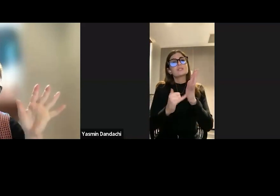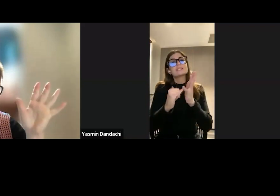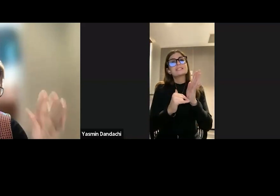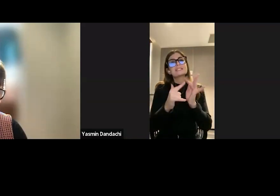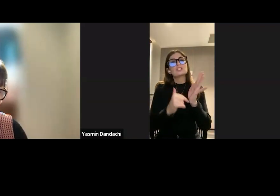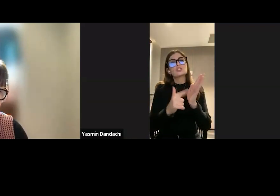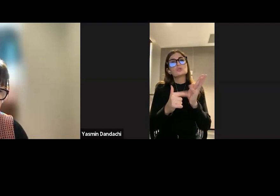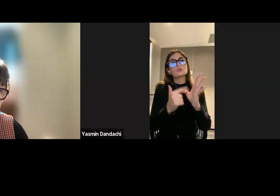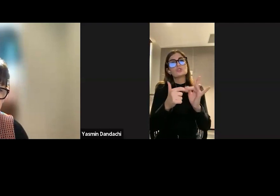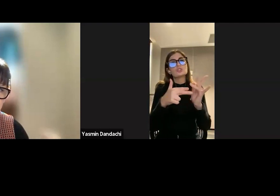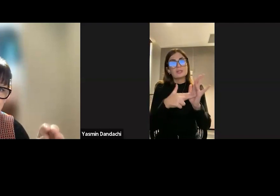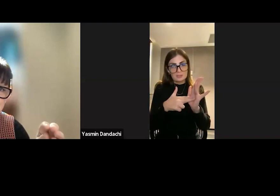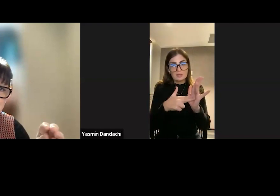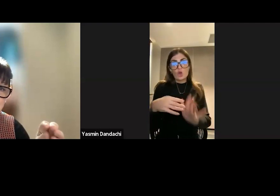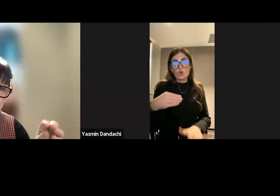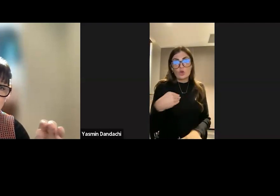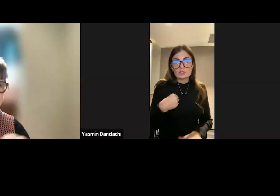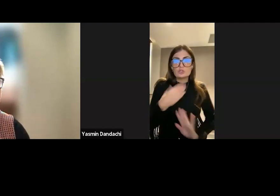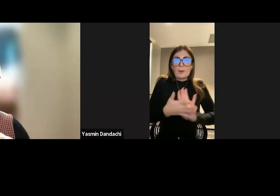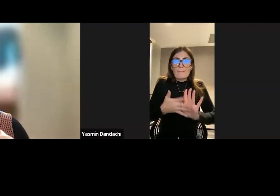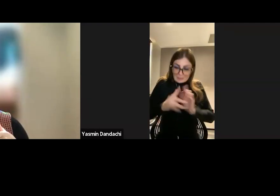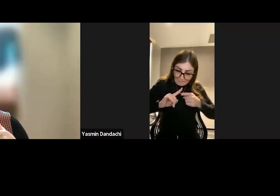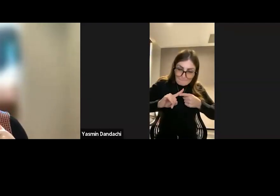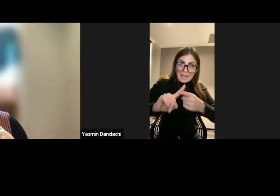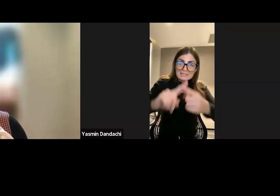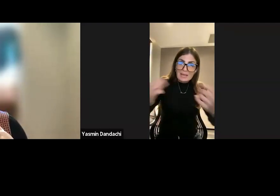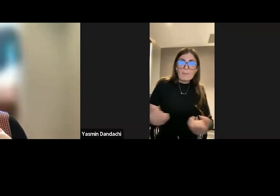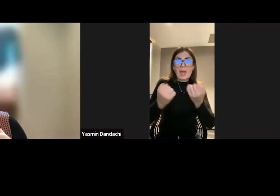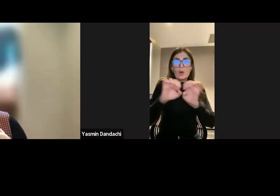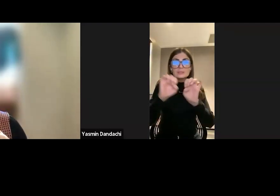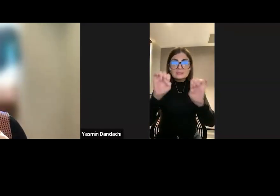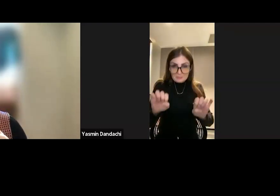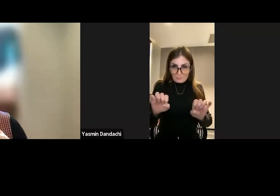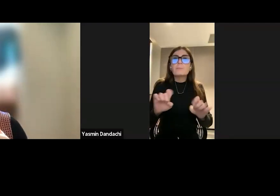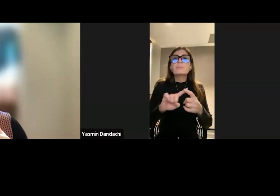to establish and maintain a system of power and to regulate and control